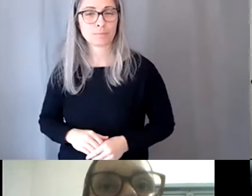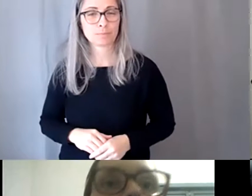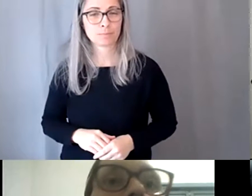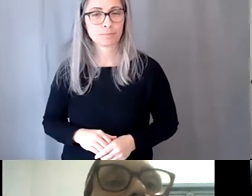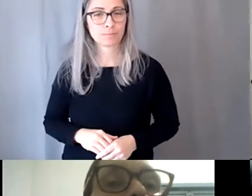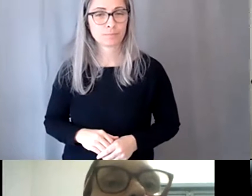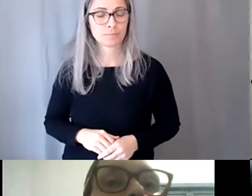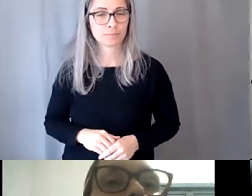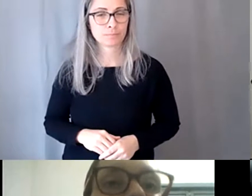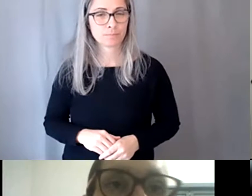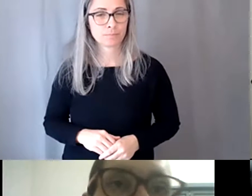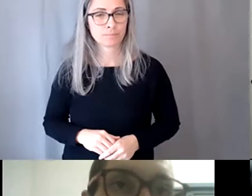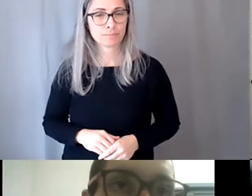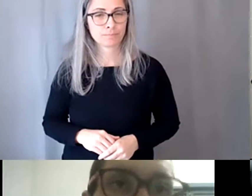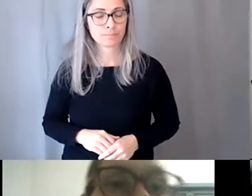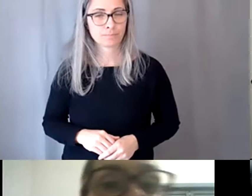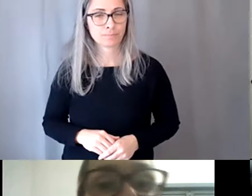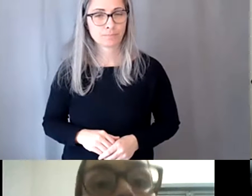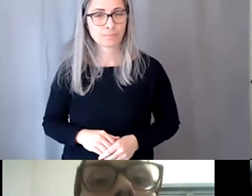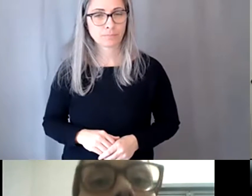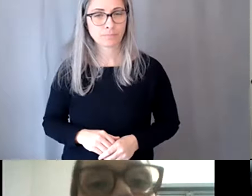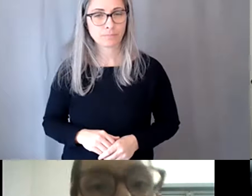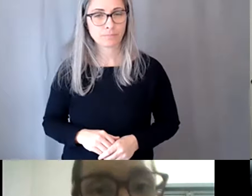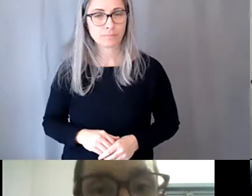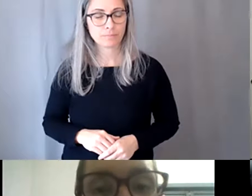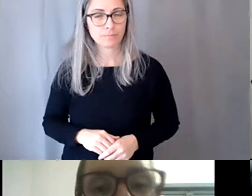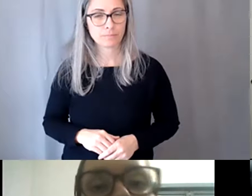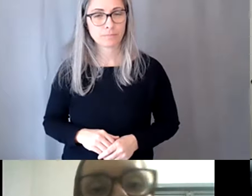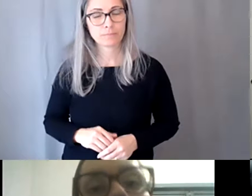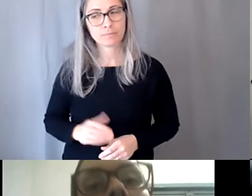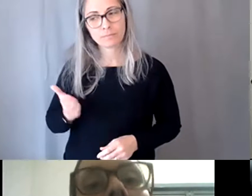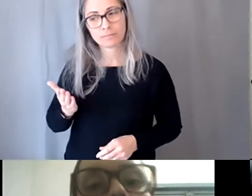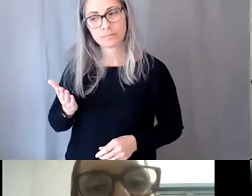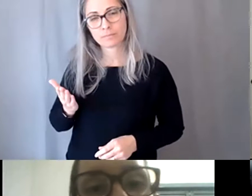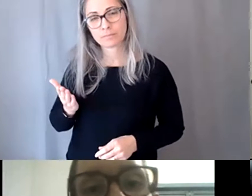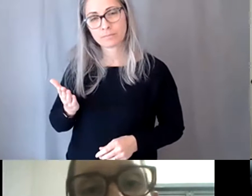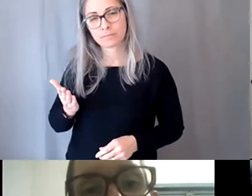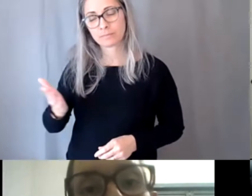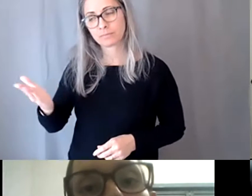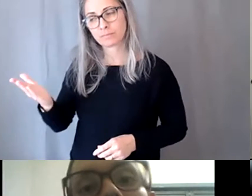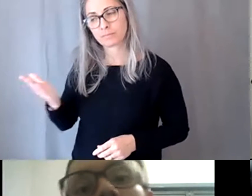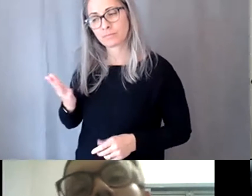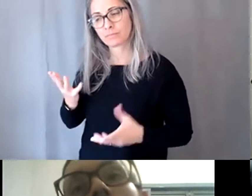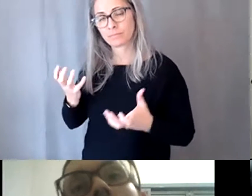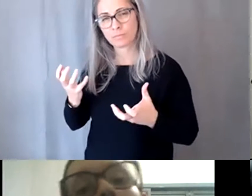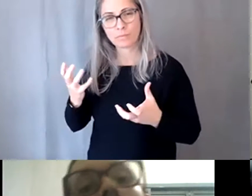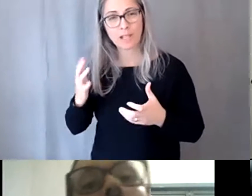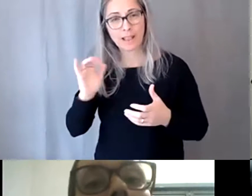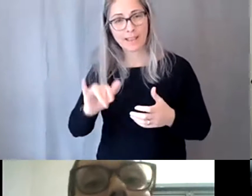to maintain the identification of disability only on